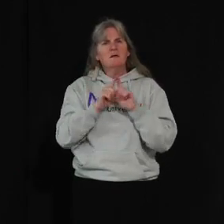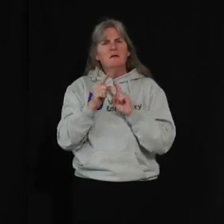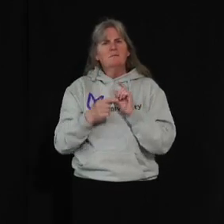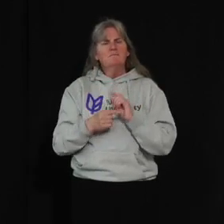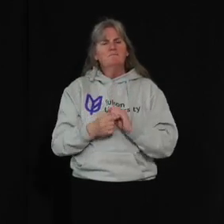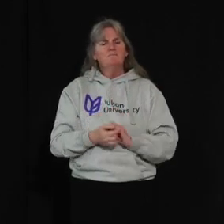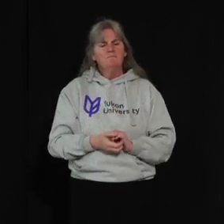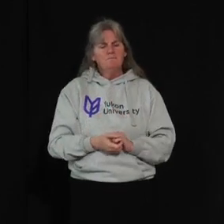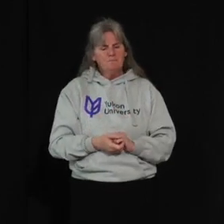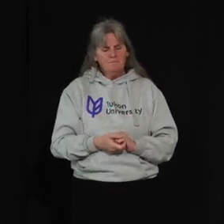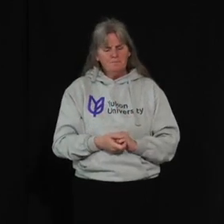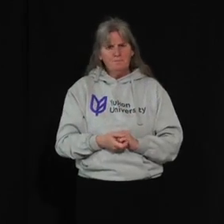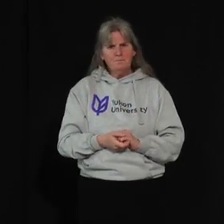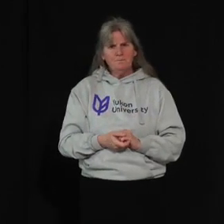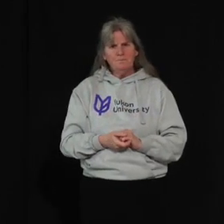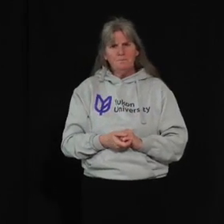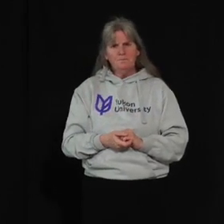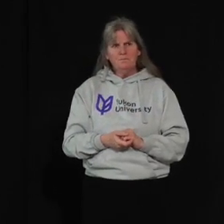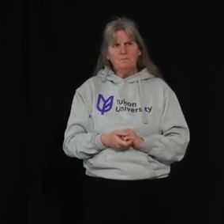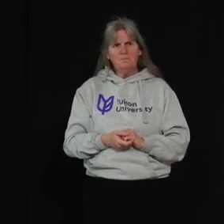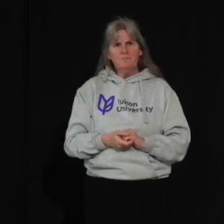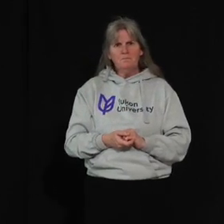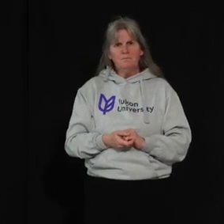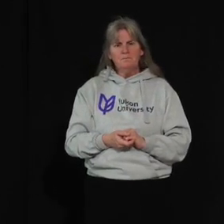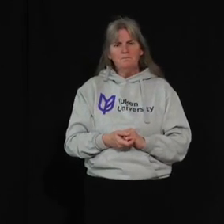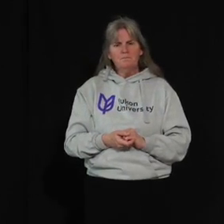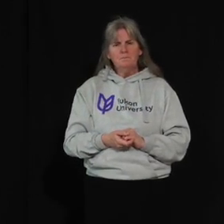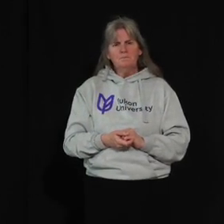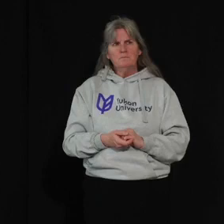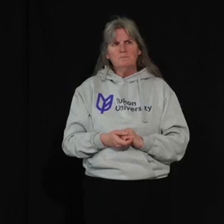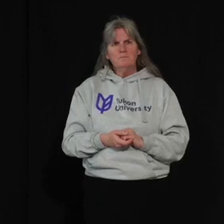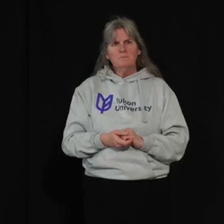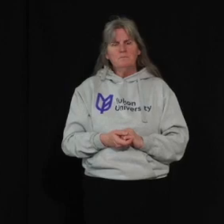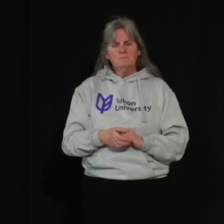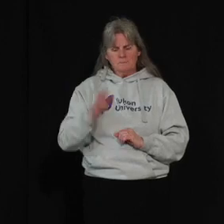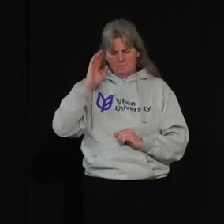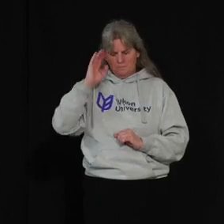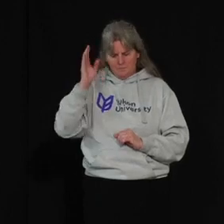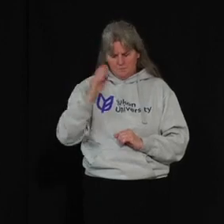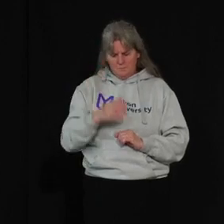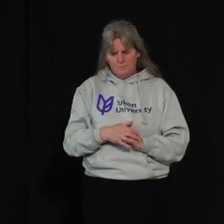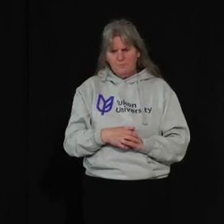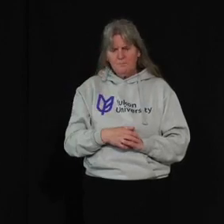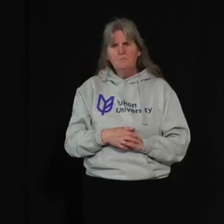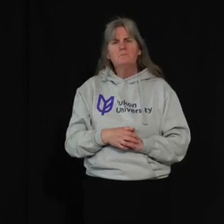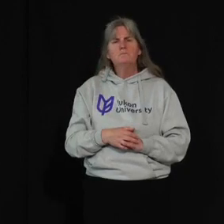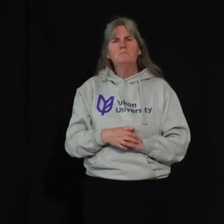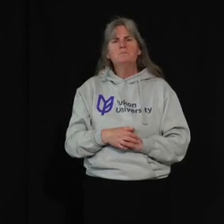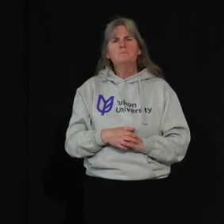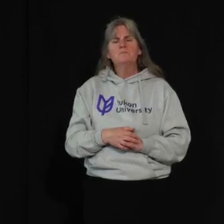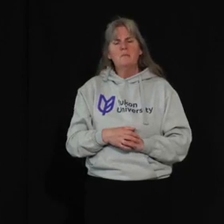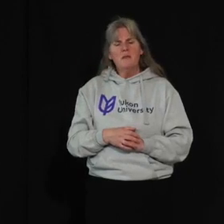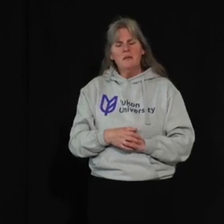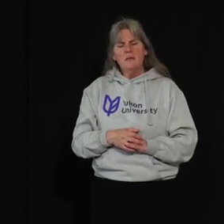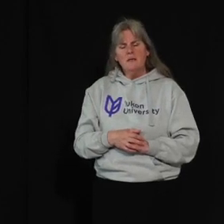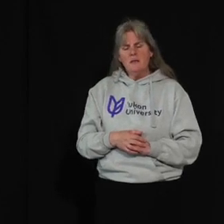Whitehorse Star. Reporter: Hello.